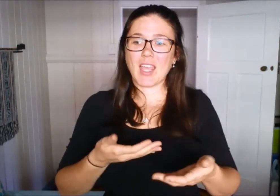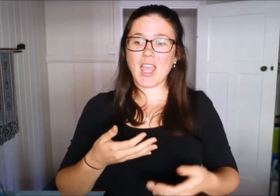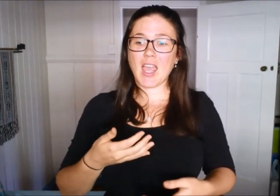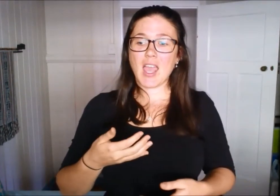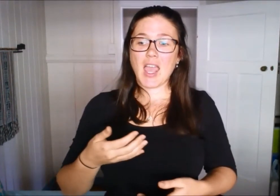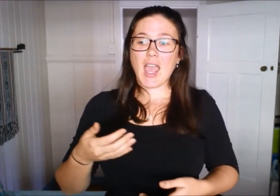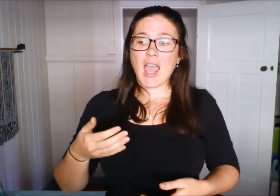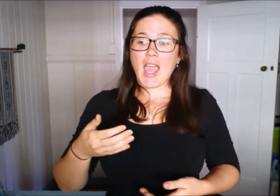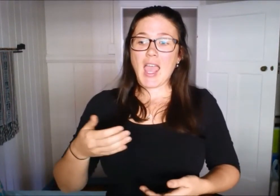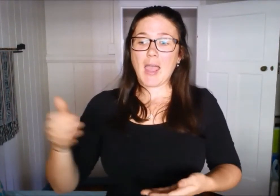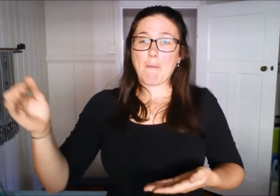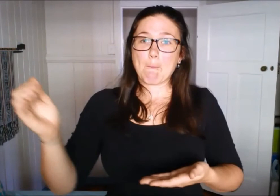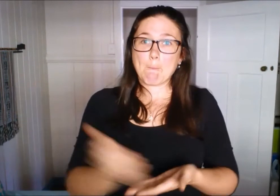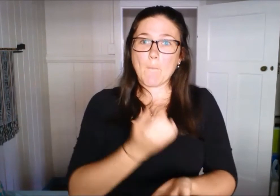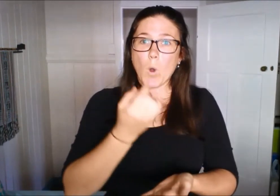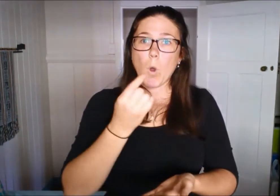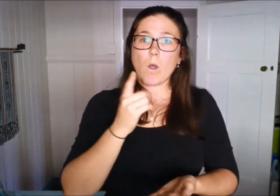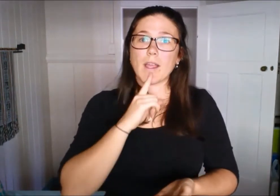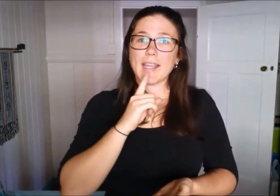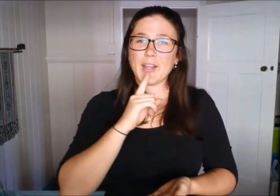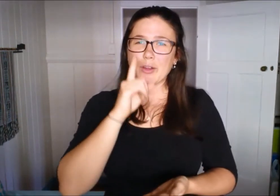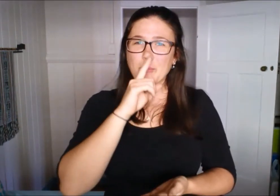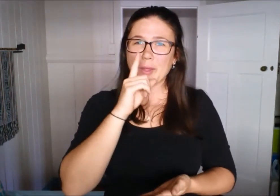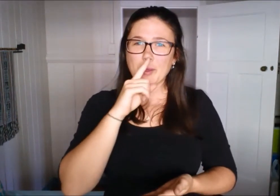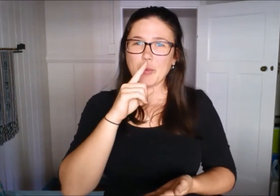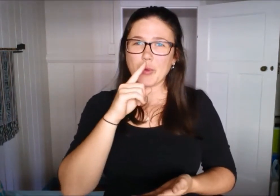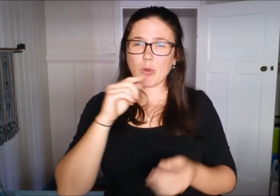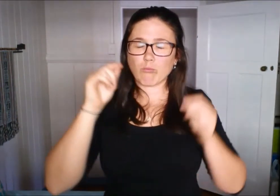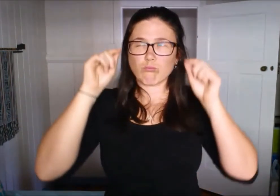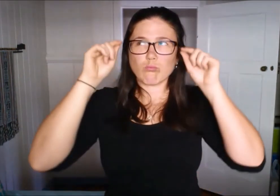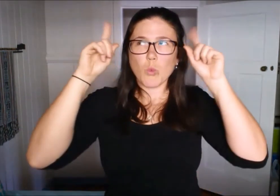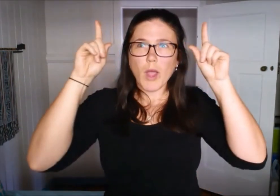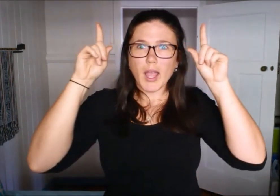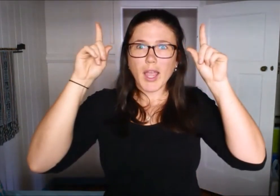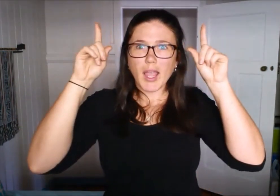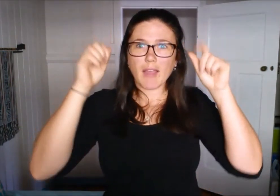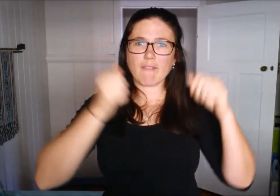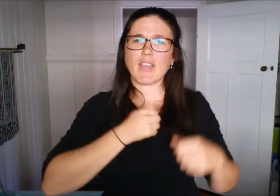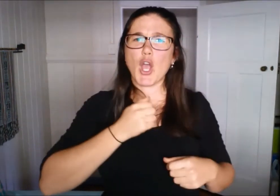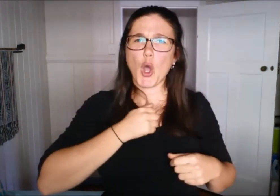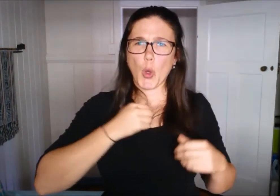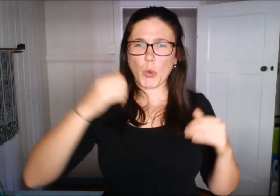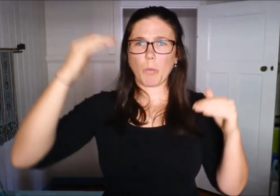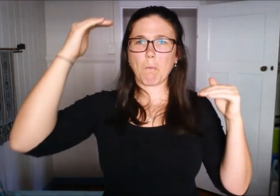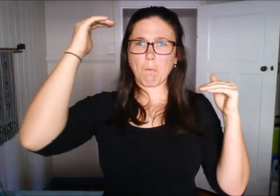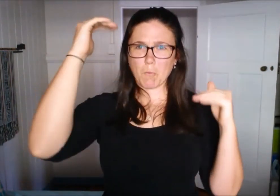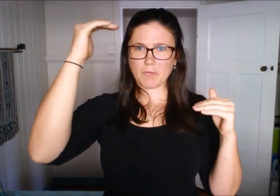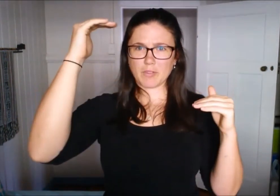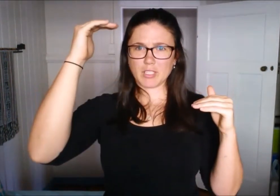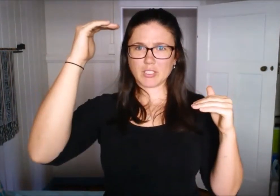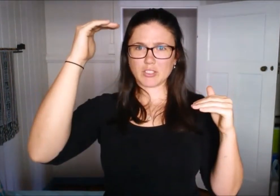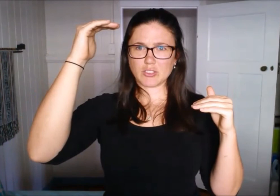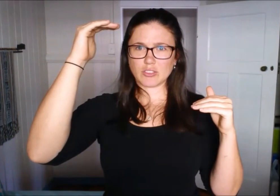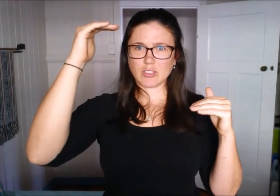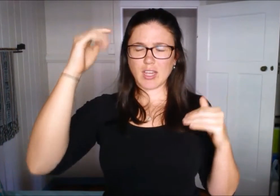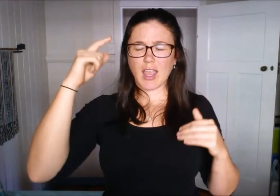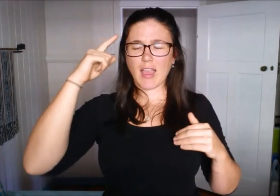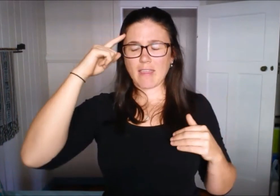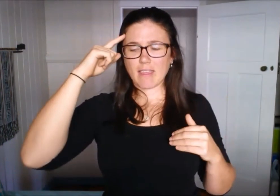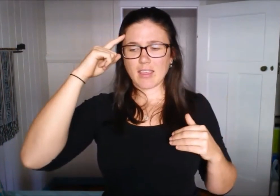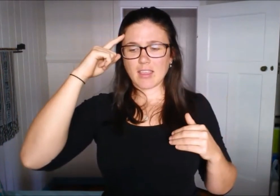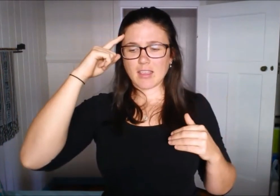and this encourages more hearing people to be aware of their own privilege